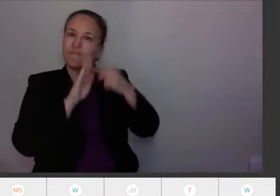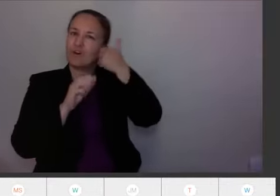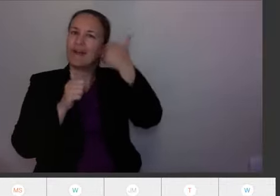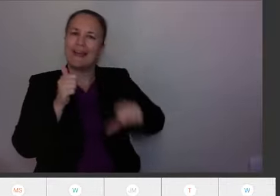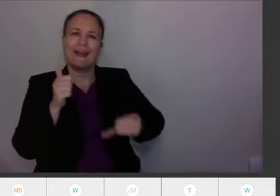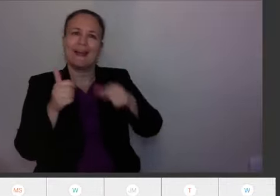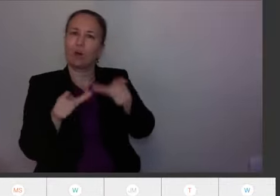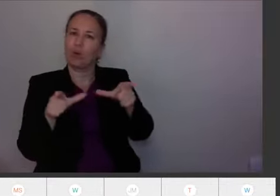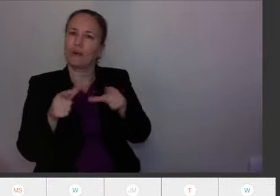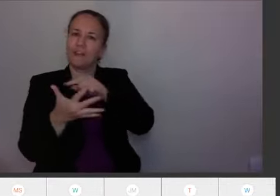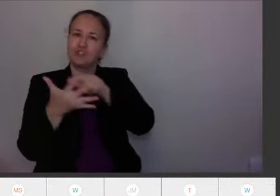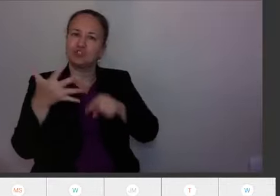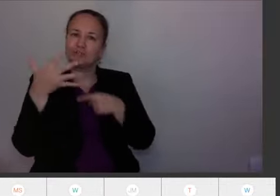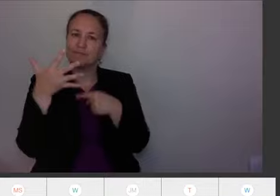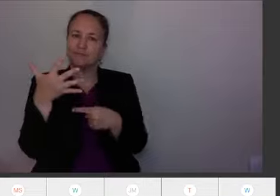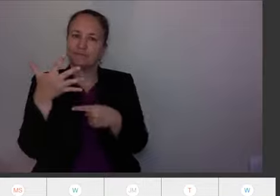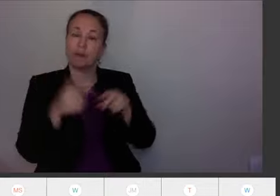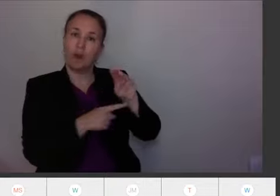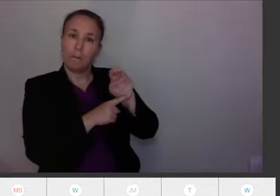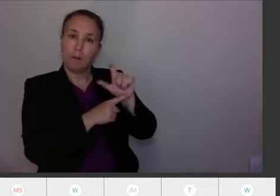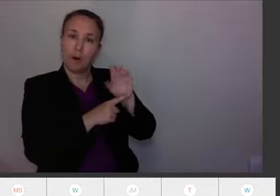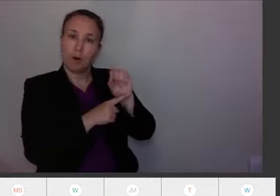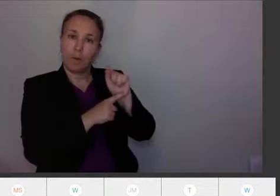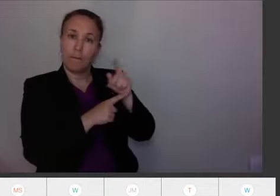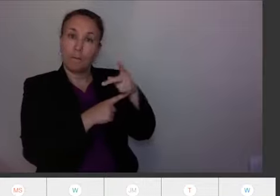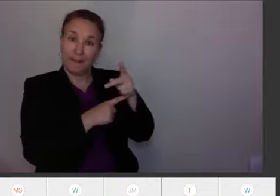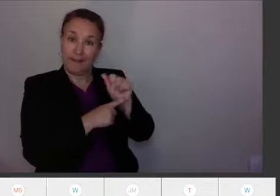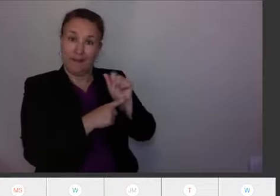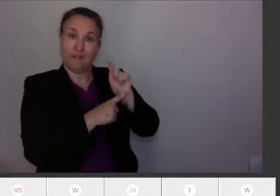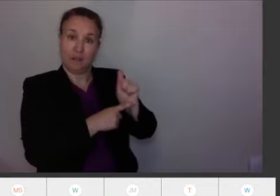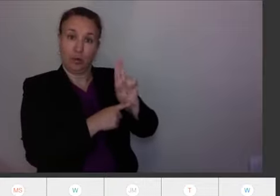locations go to montcopa.org/covid-19